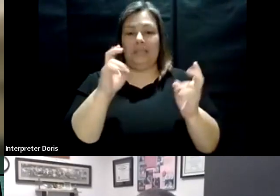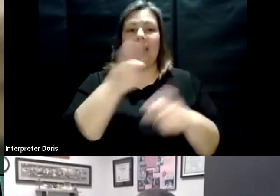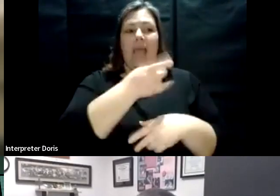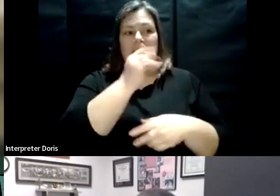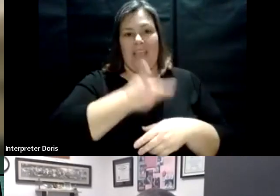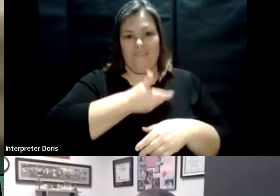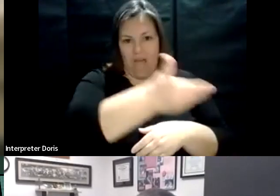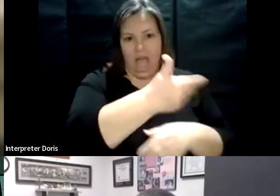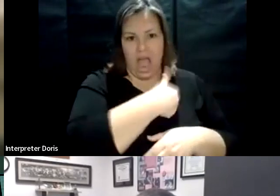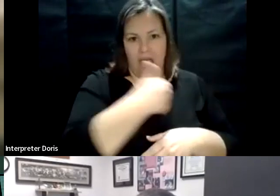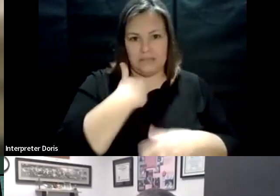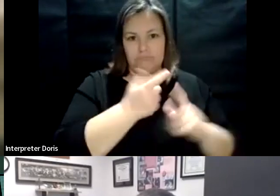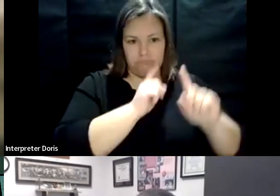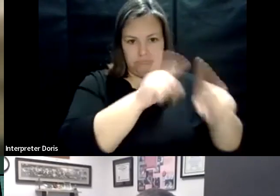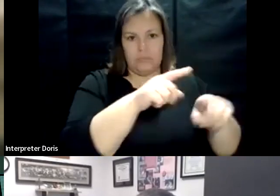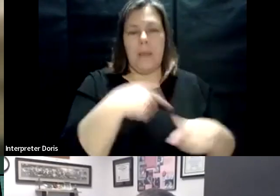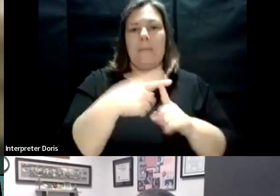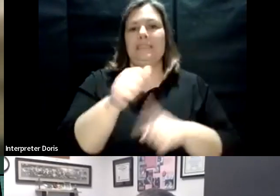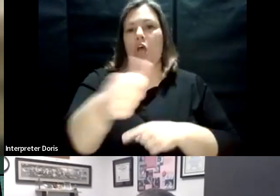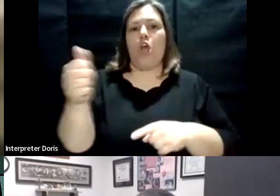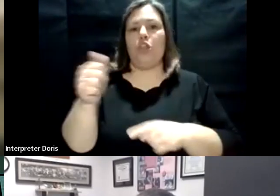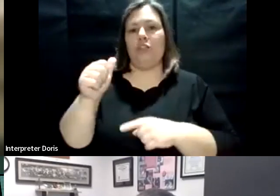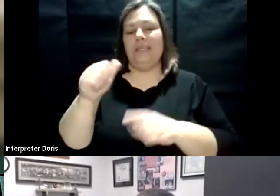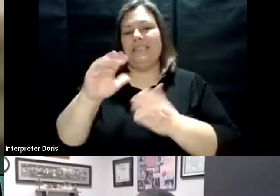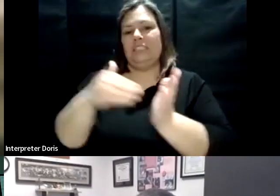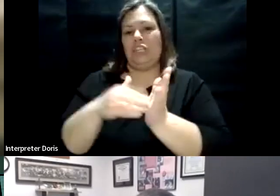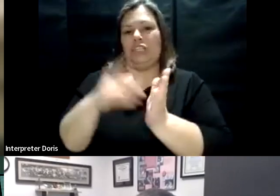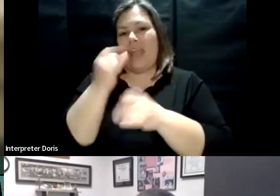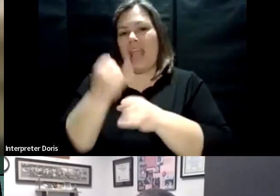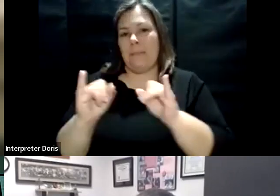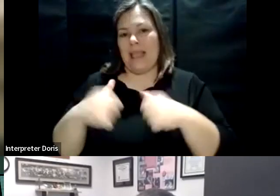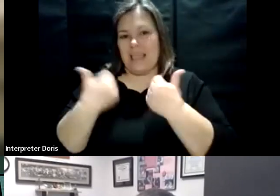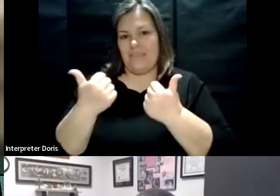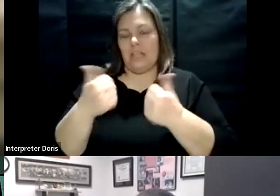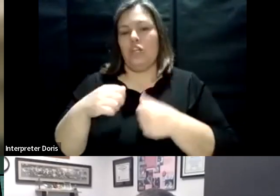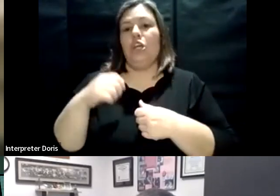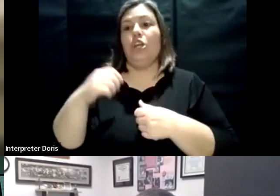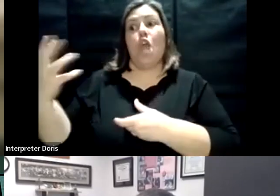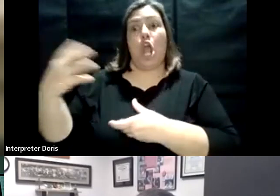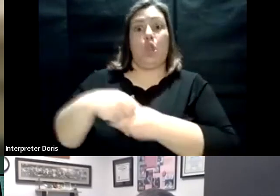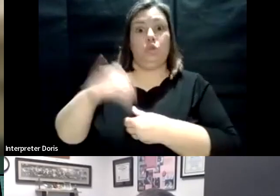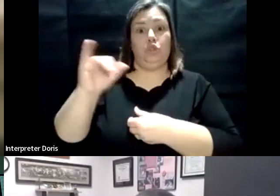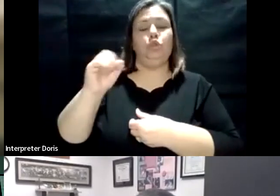You have to kind of push your way into. Sometimes those work groups and maybe building that relationship with the Medicaid with the Medicaid department within your State. And I know that's what we did. I know. That's what we did, and we were invited, and we also had other the other centers for independent living in our State included as well.